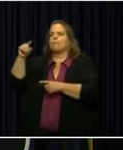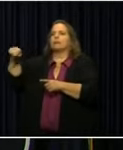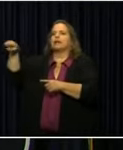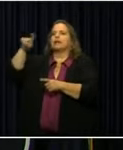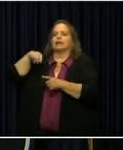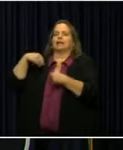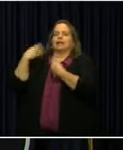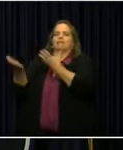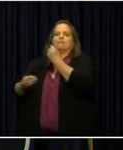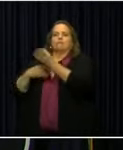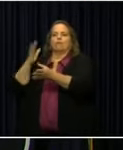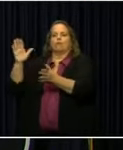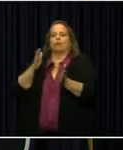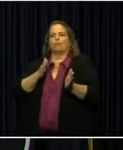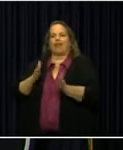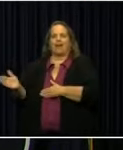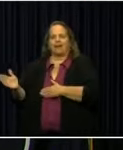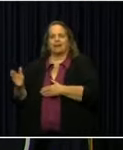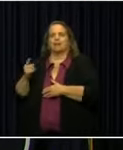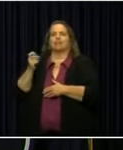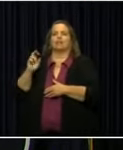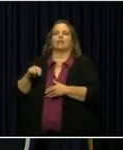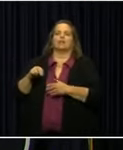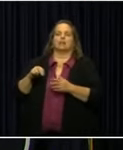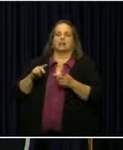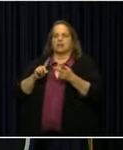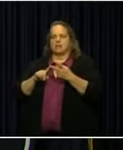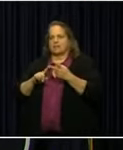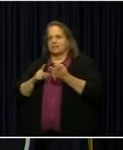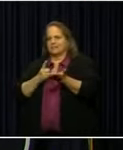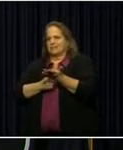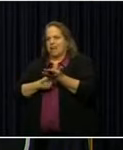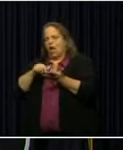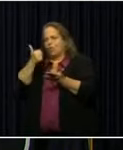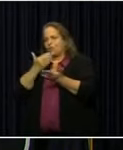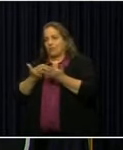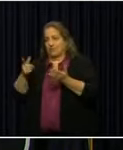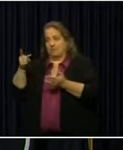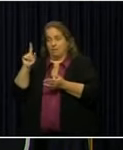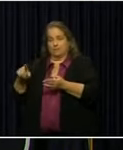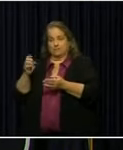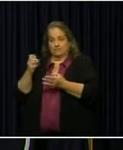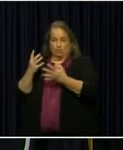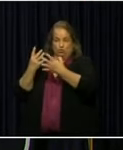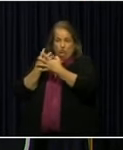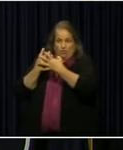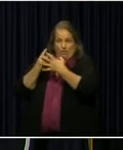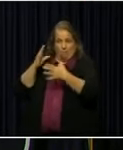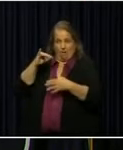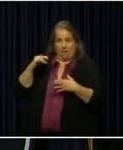SLIDES, IF YOU ARE A BUSINESS